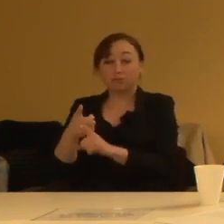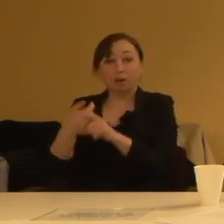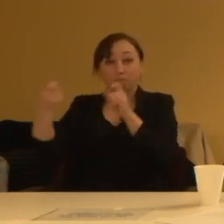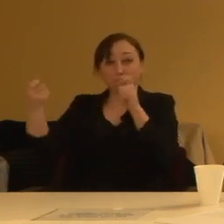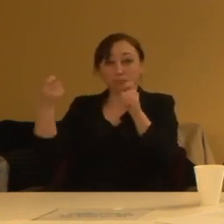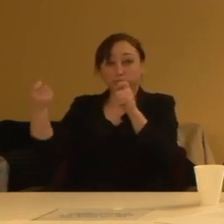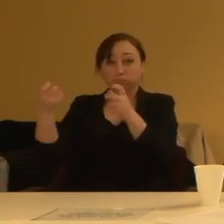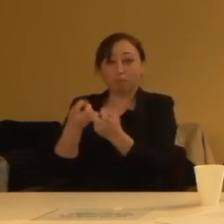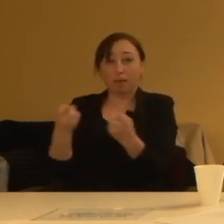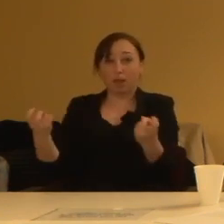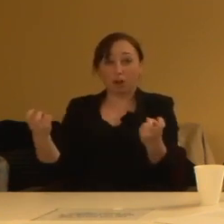and Beth-